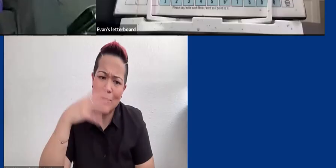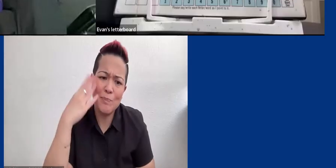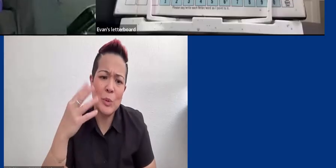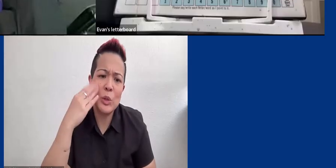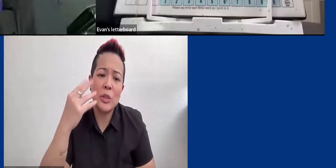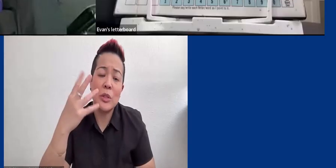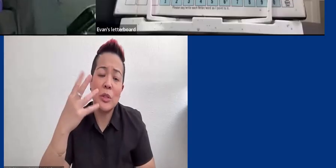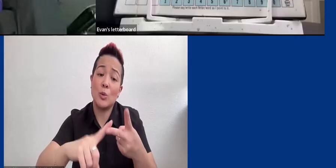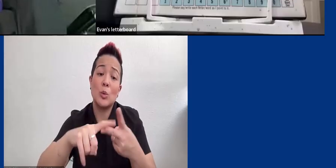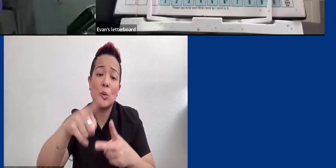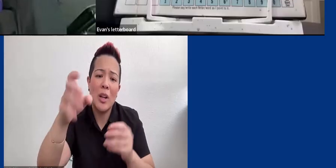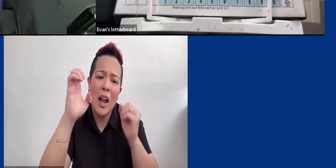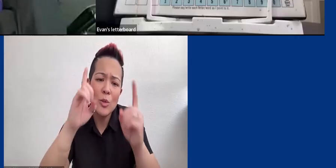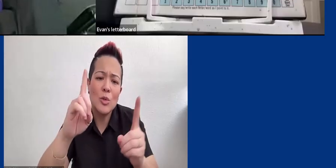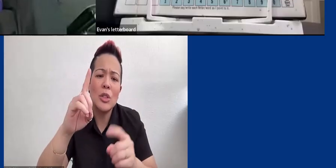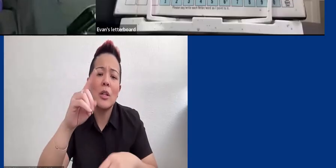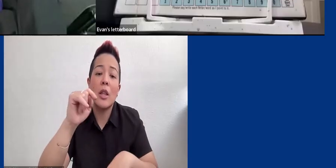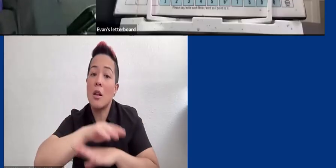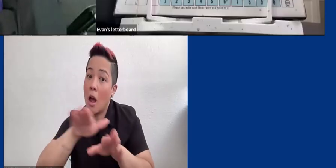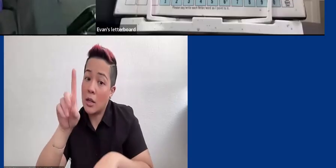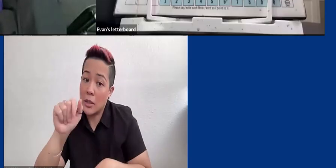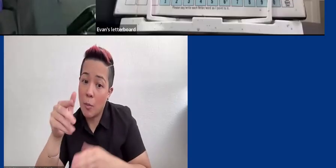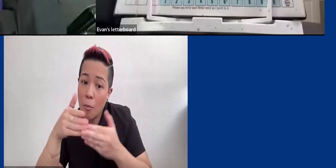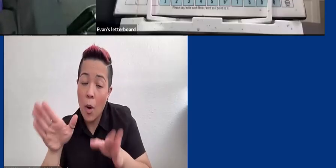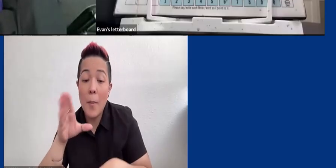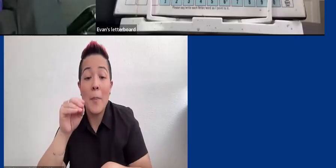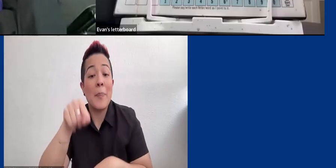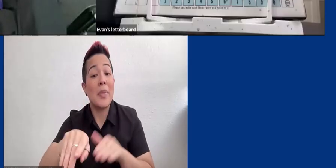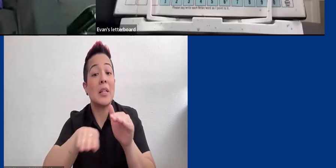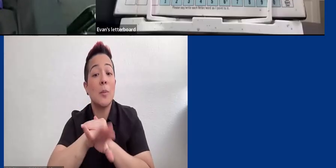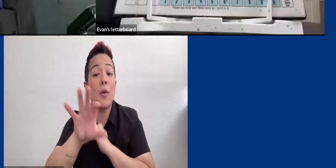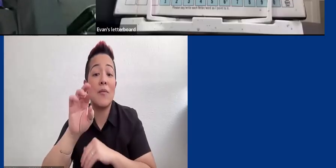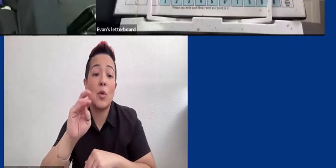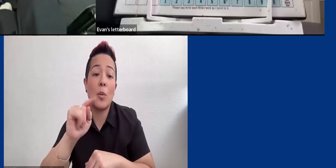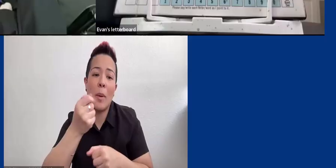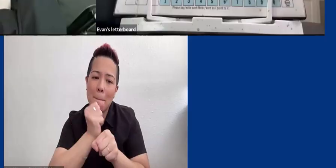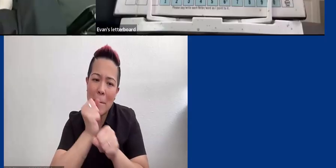people as well the second point is monumental the access